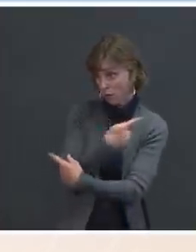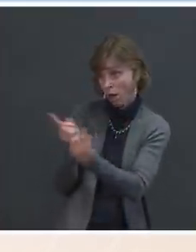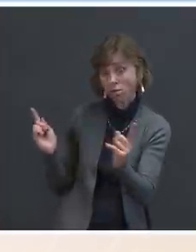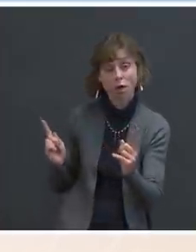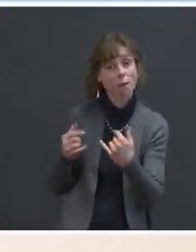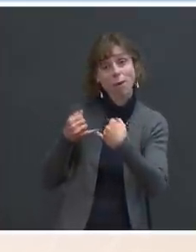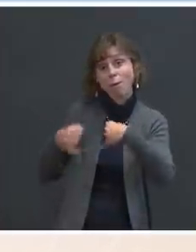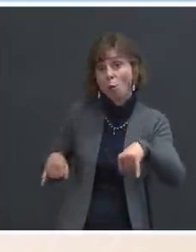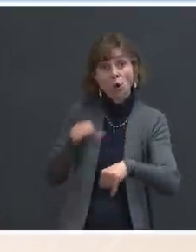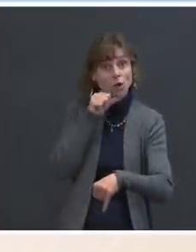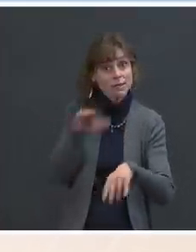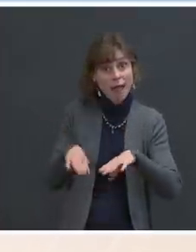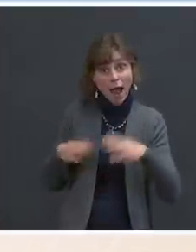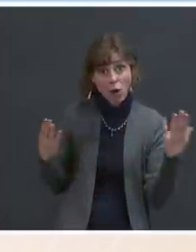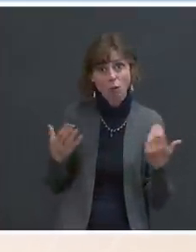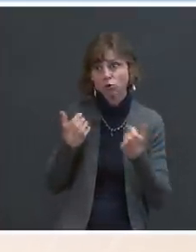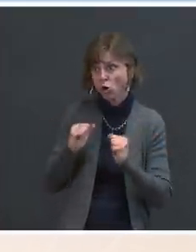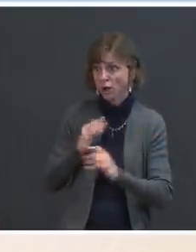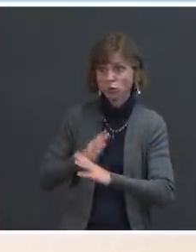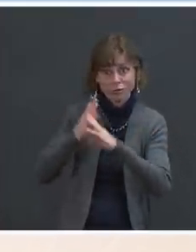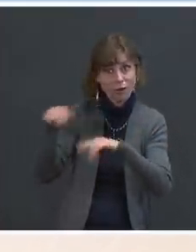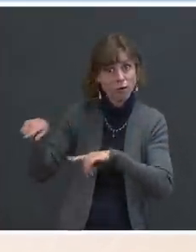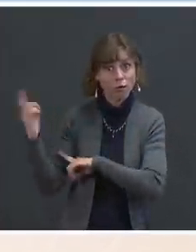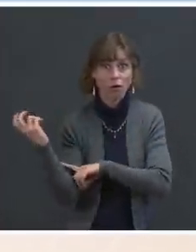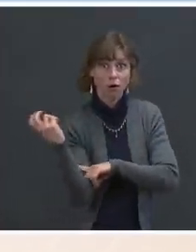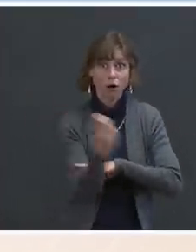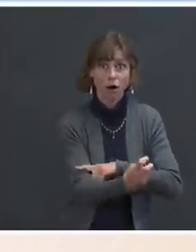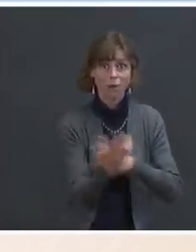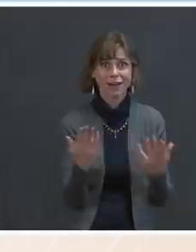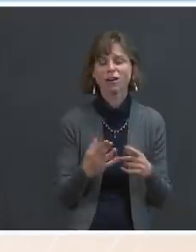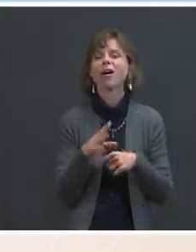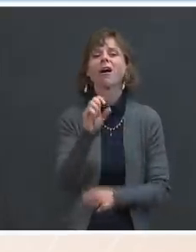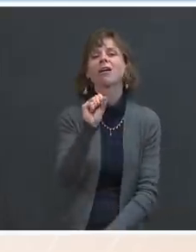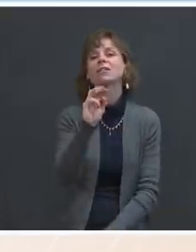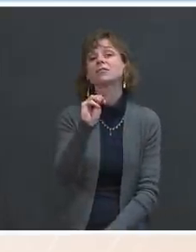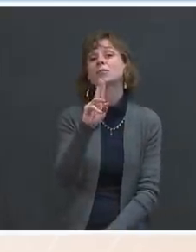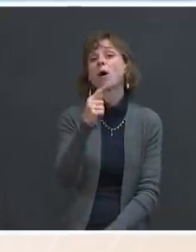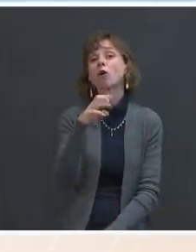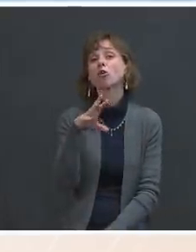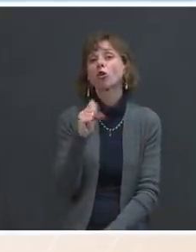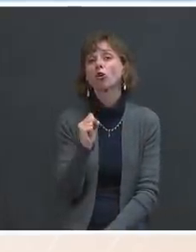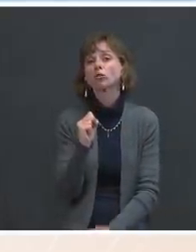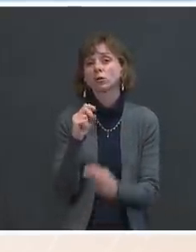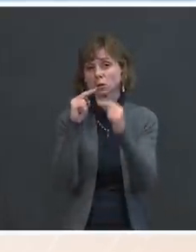from making that dangerous journey, the smugglers are conveying exactly the opposite to people.